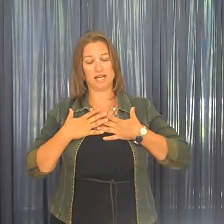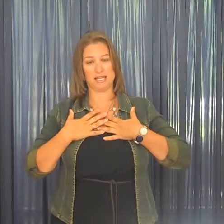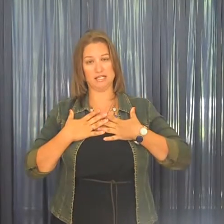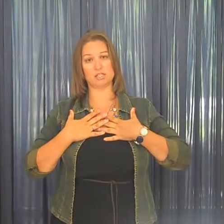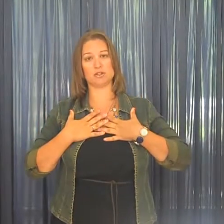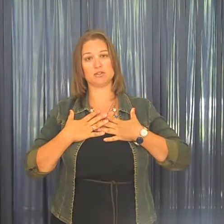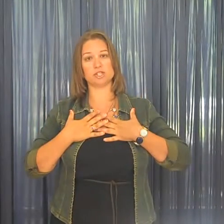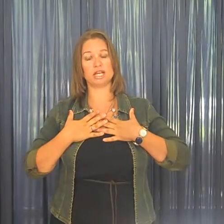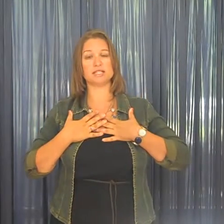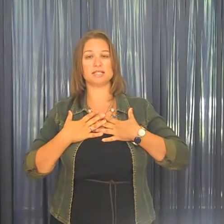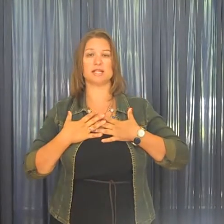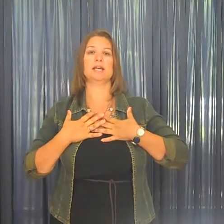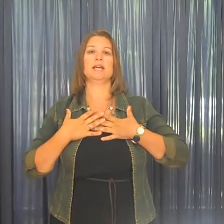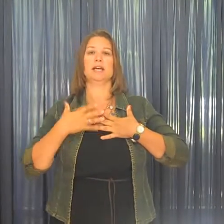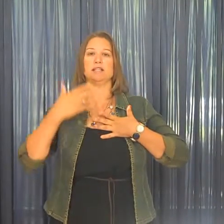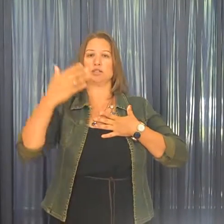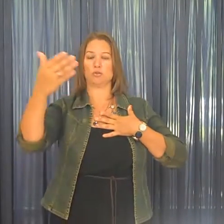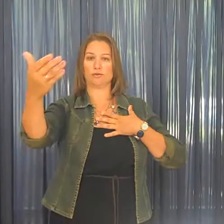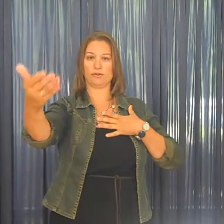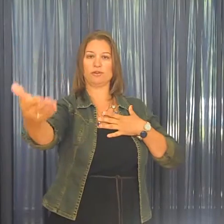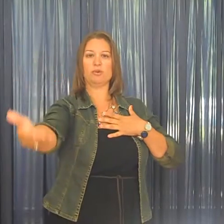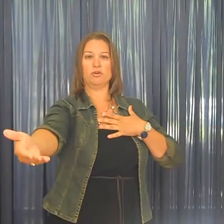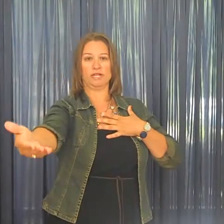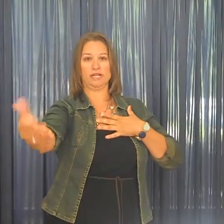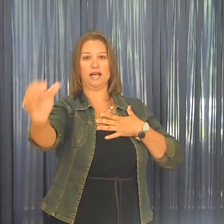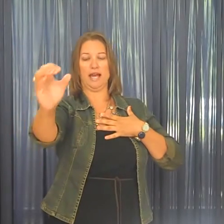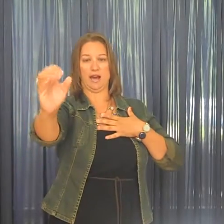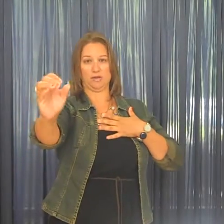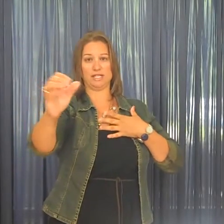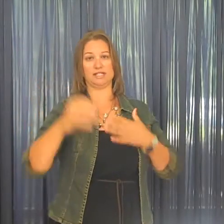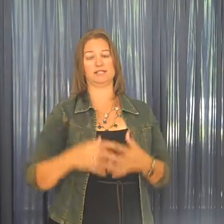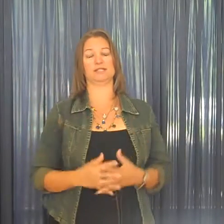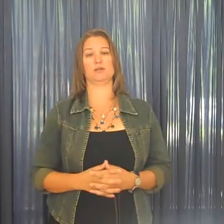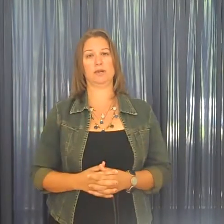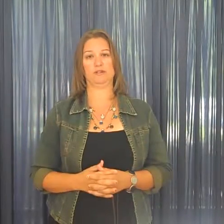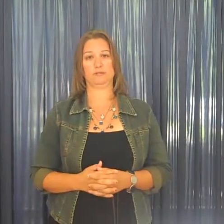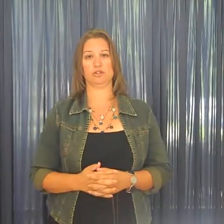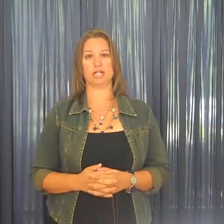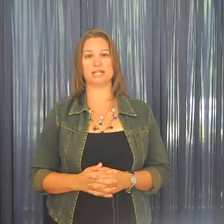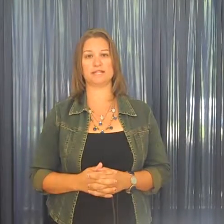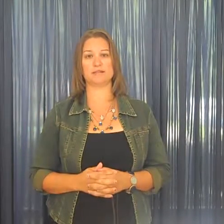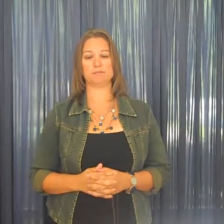against your own chest, and the score for your opponent out a distance away from